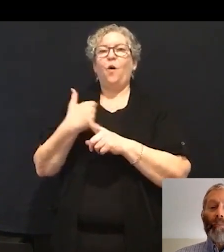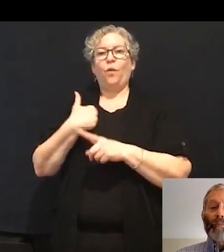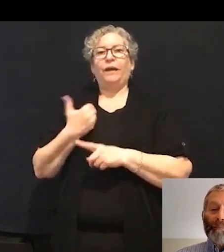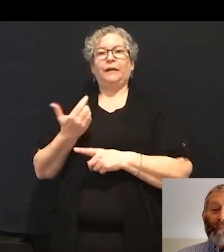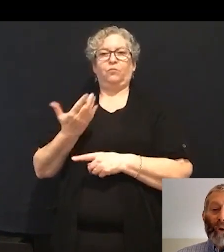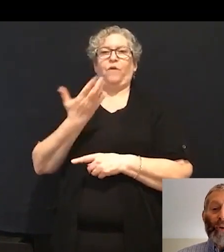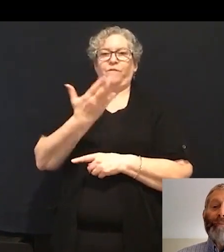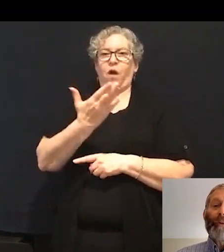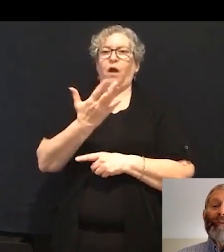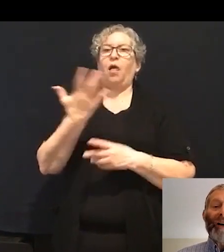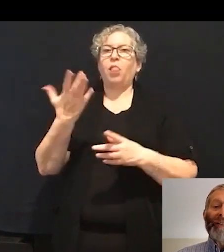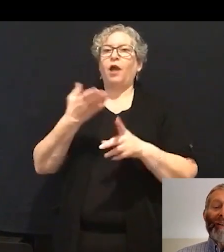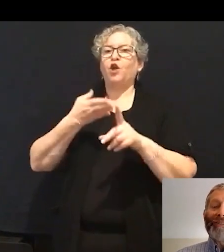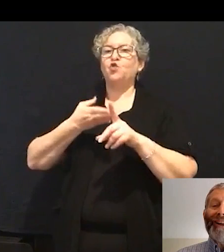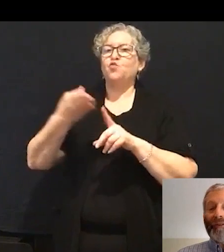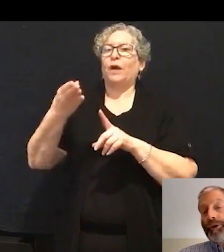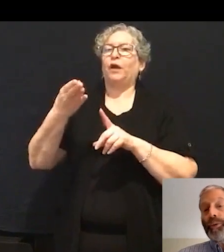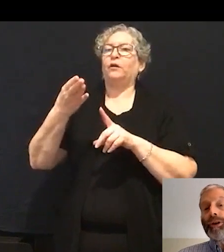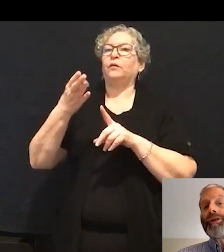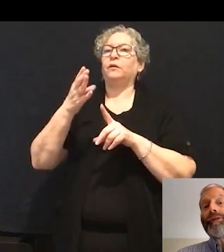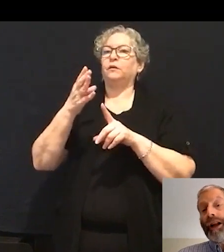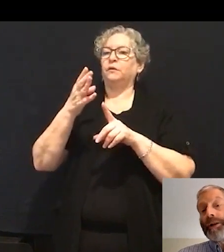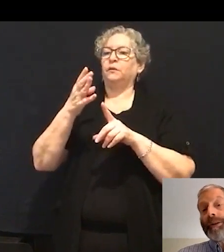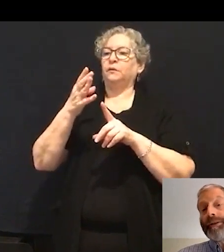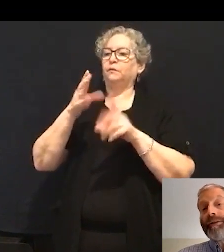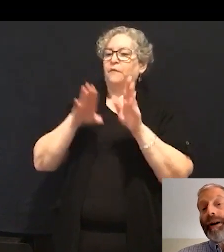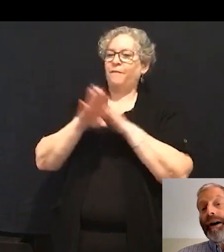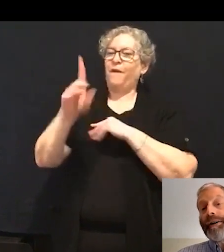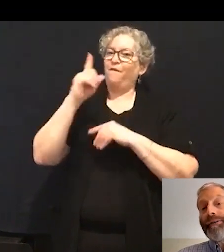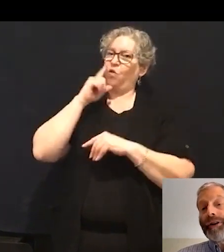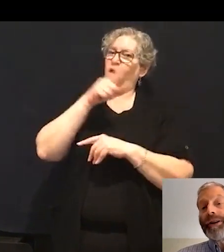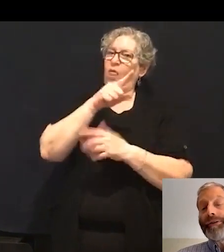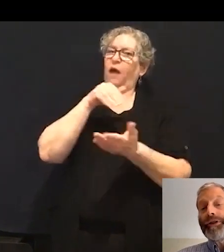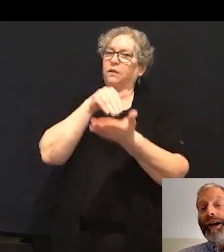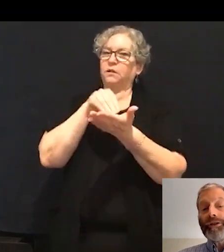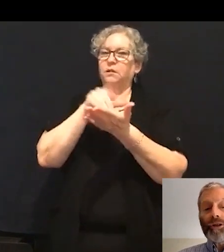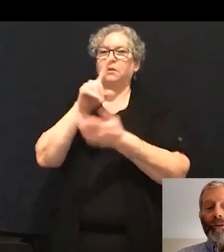We've provided a lot of career development funding for Dr. Comander.